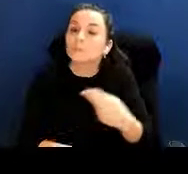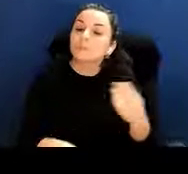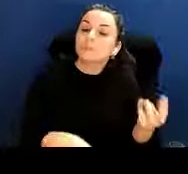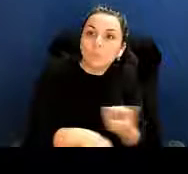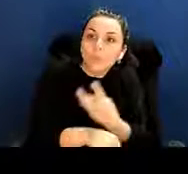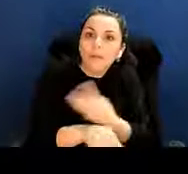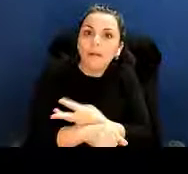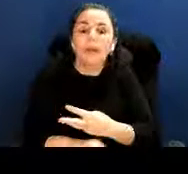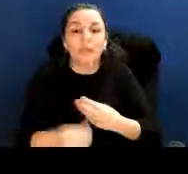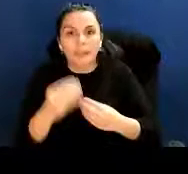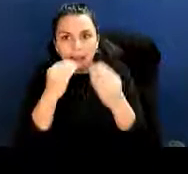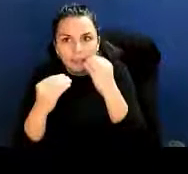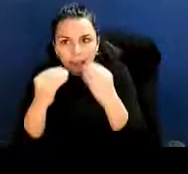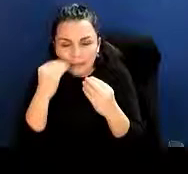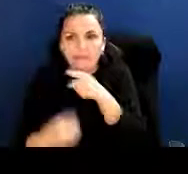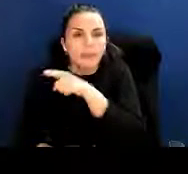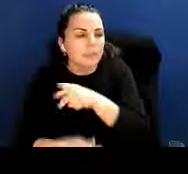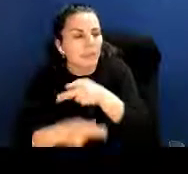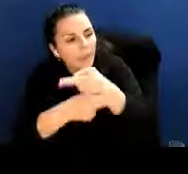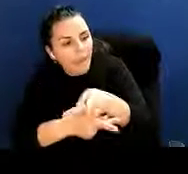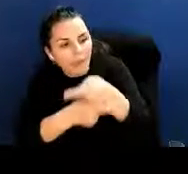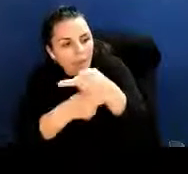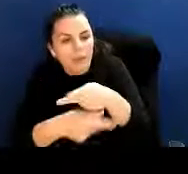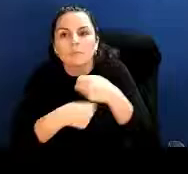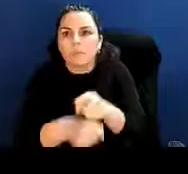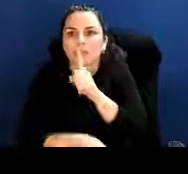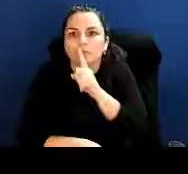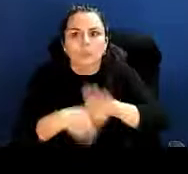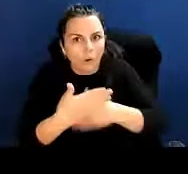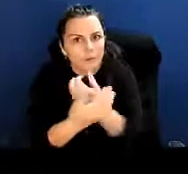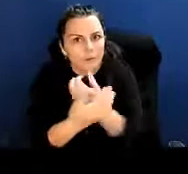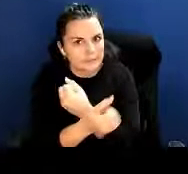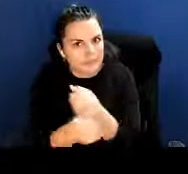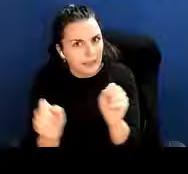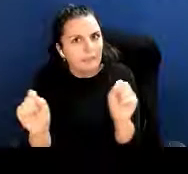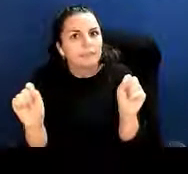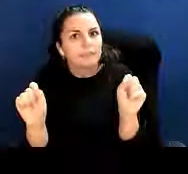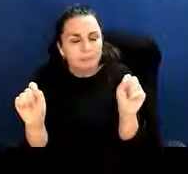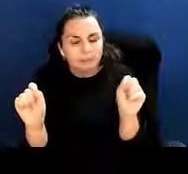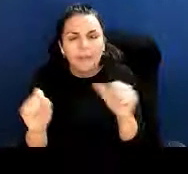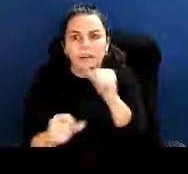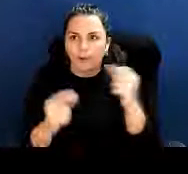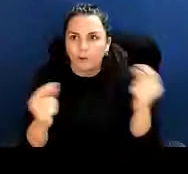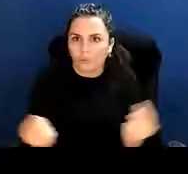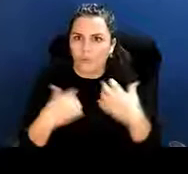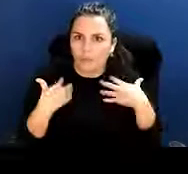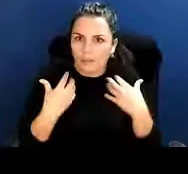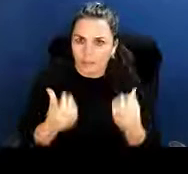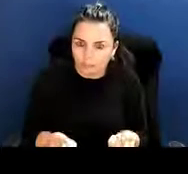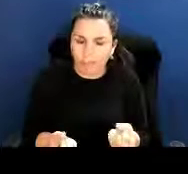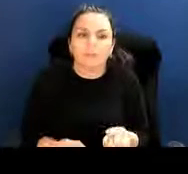NIH's function is making sure that the research they sponsor are done ethically, right?